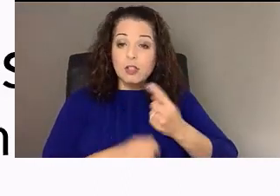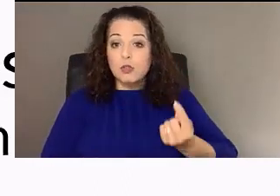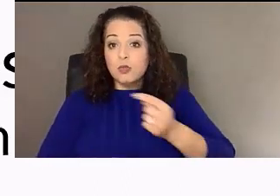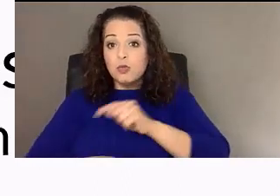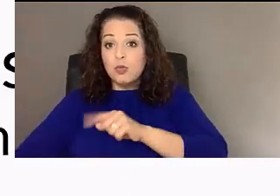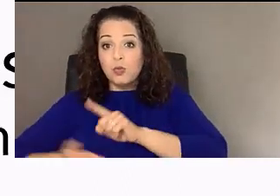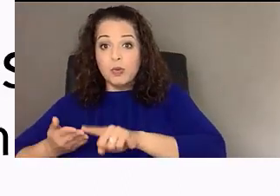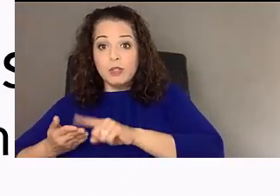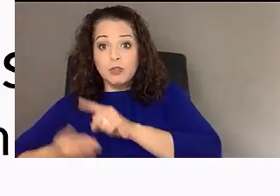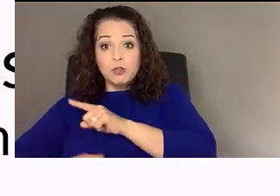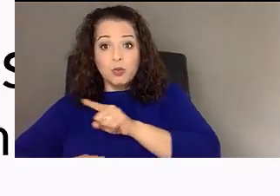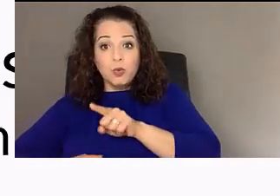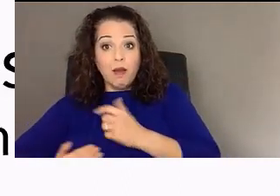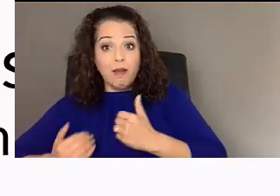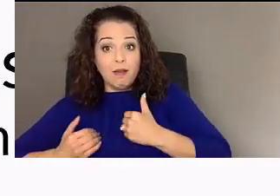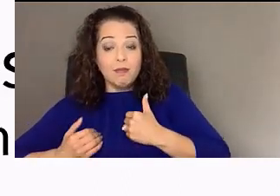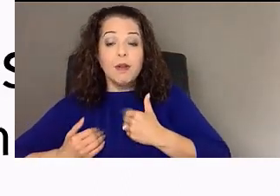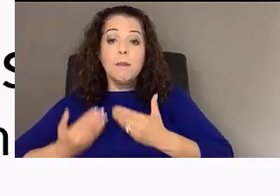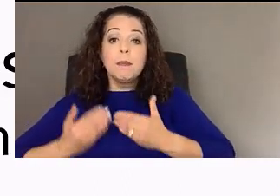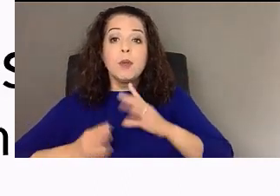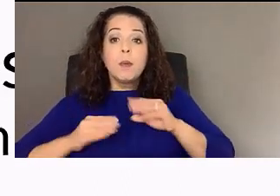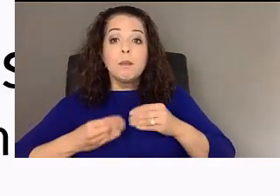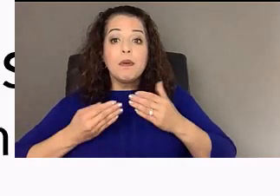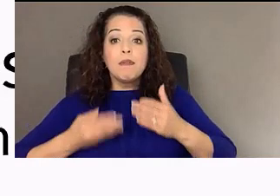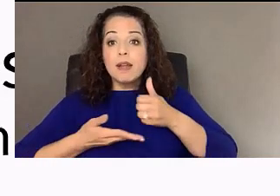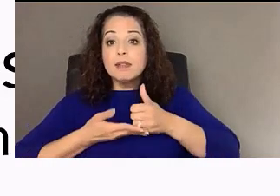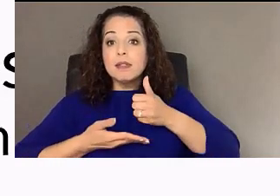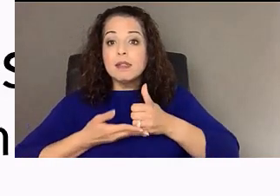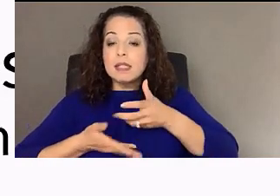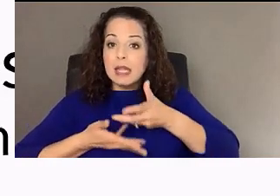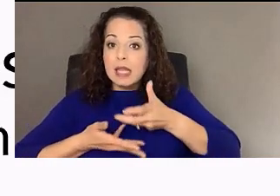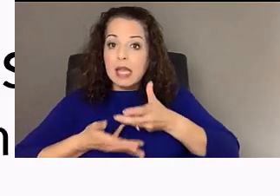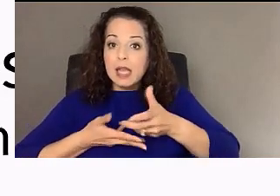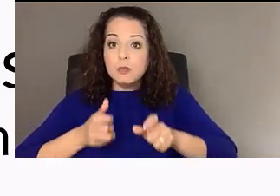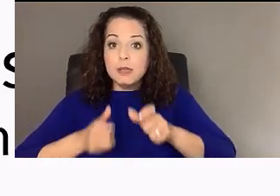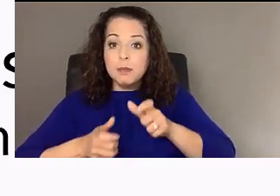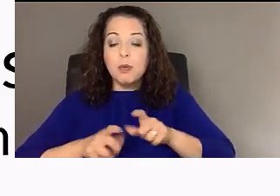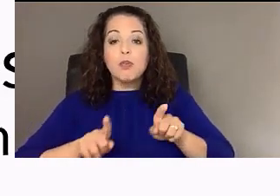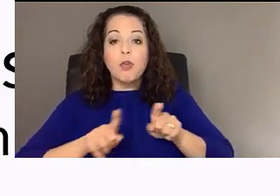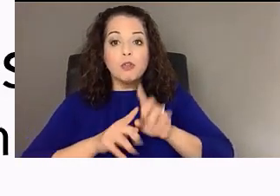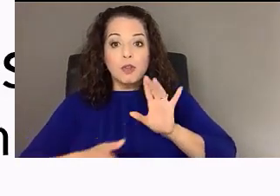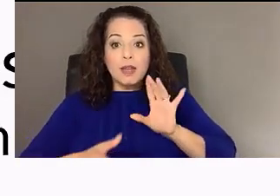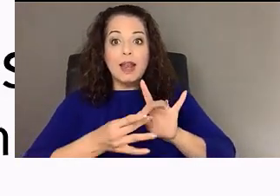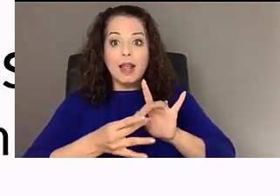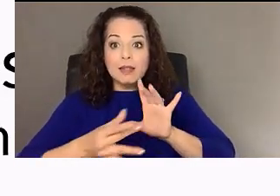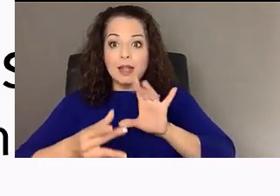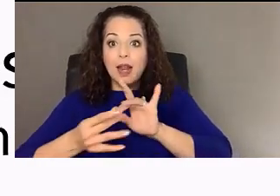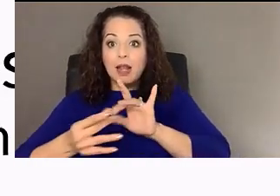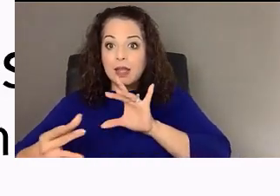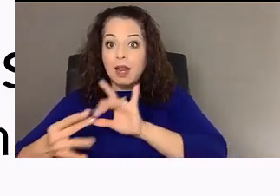So you want to provide assistance, engage people, and make connections. So you can take these strategies,